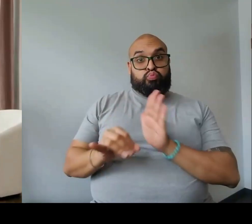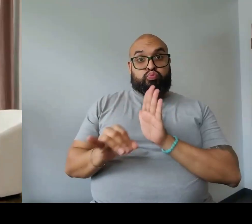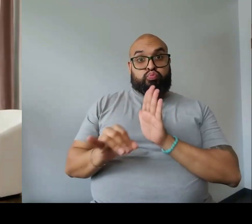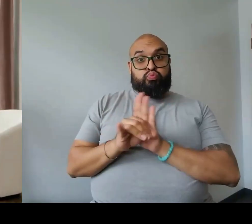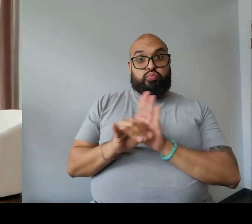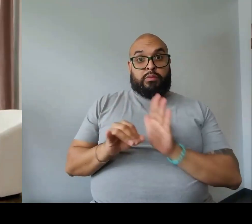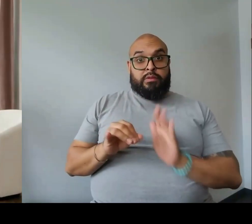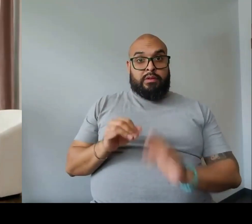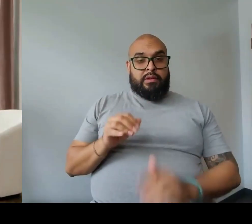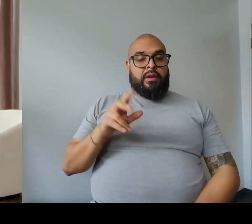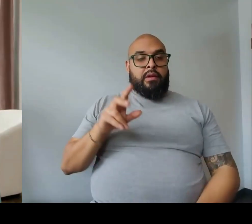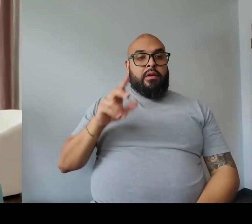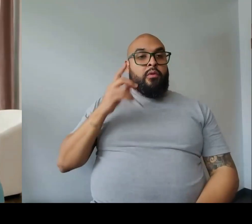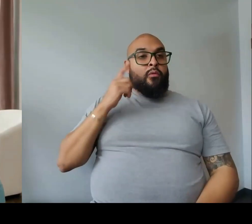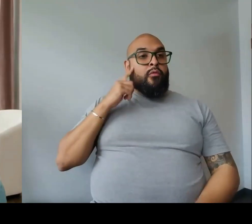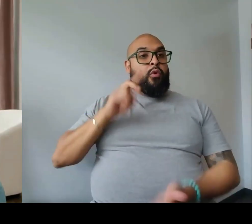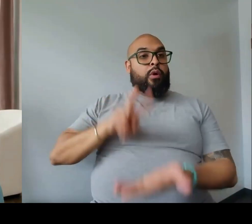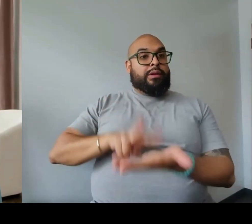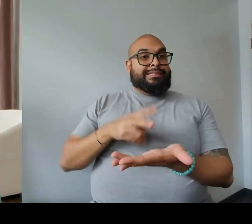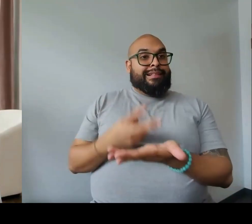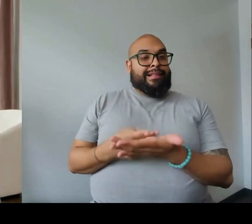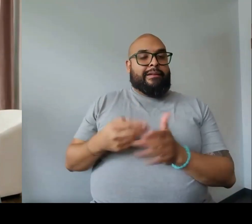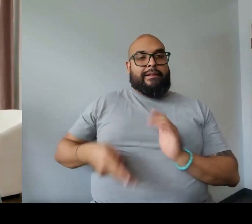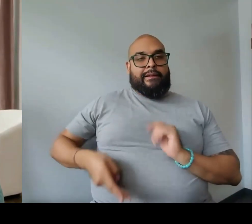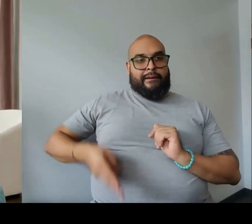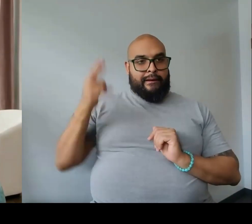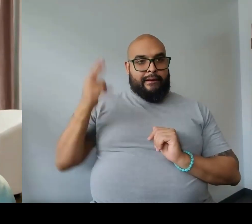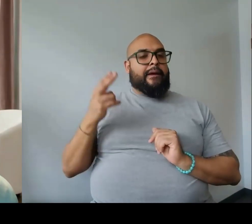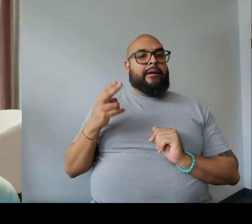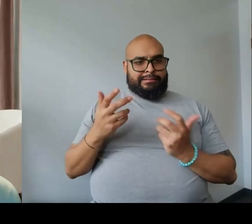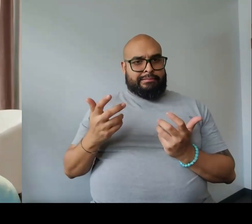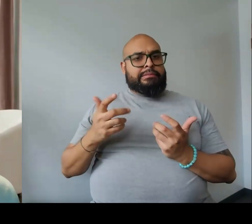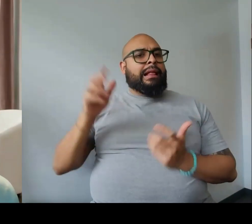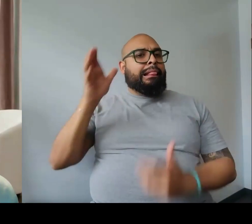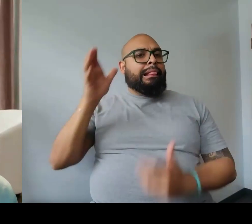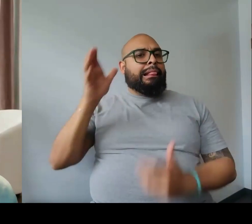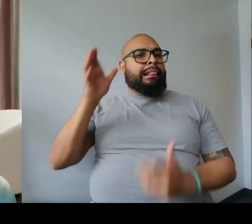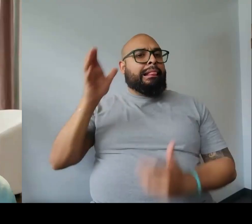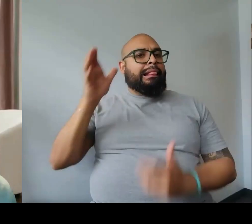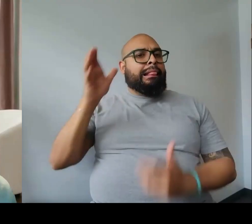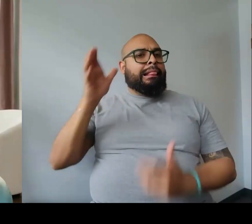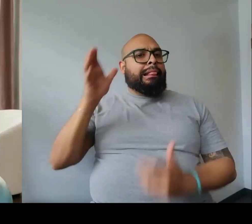And that's absolutely what we saw in my daughter. And so using those CTOP to